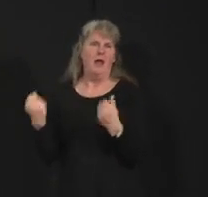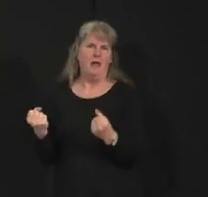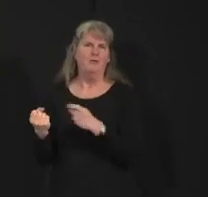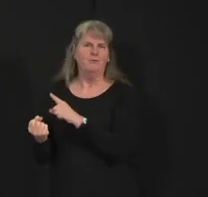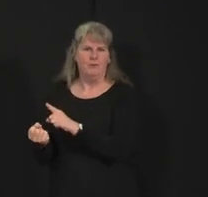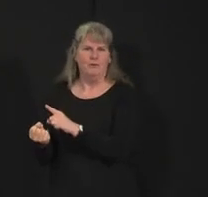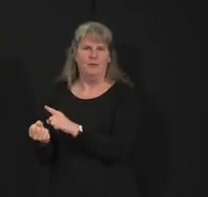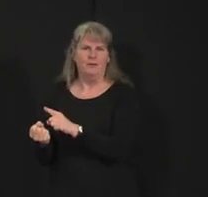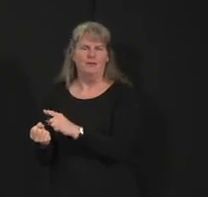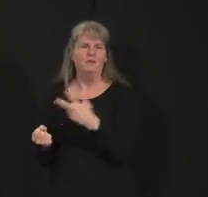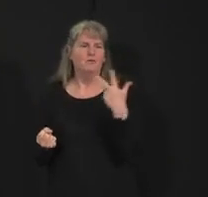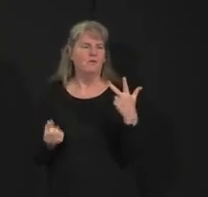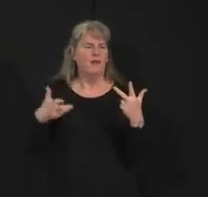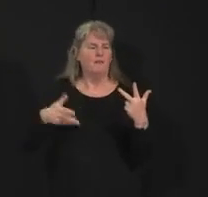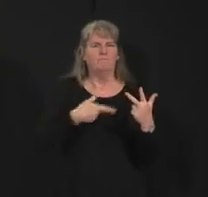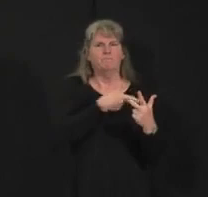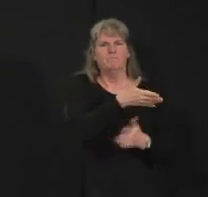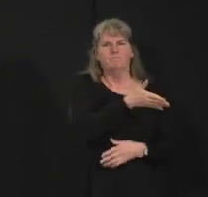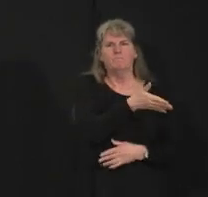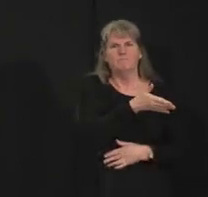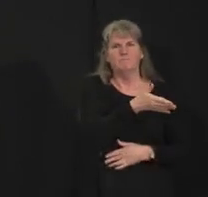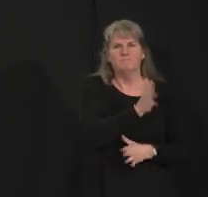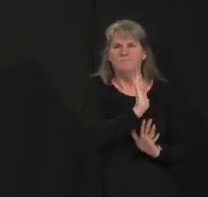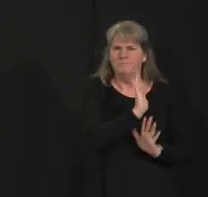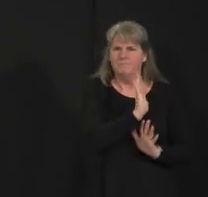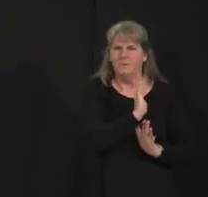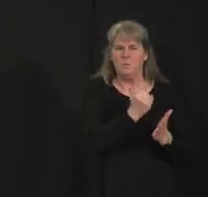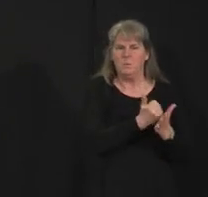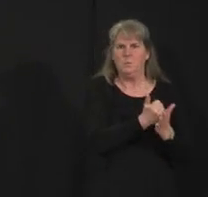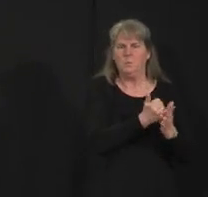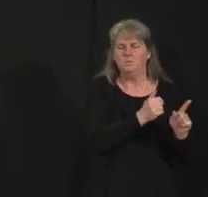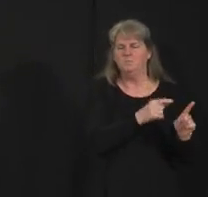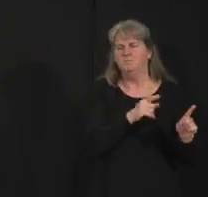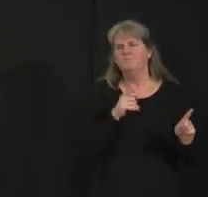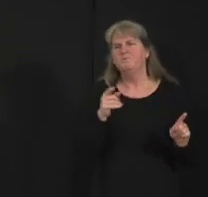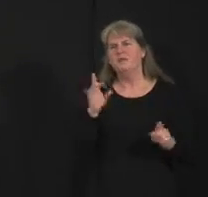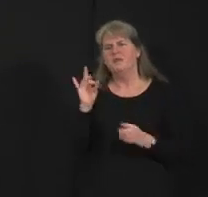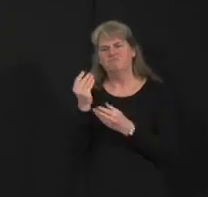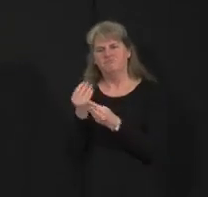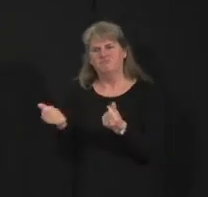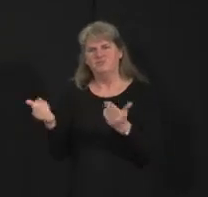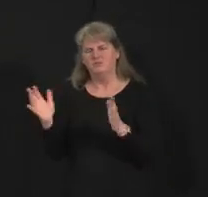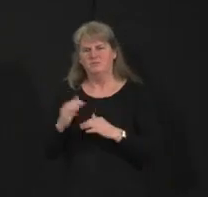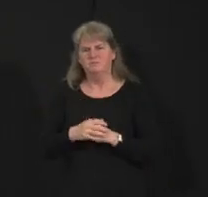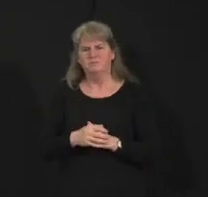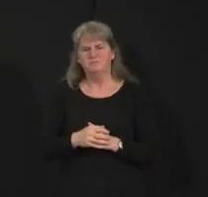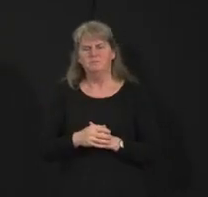current cluster. As I mentioned on Friday, these